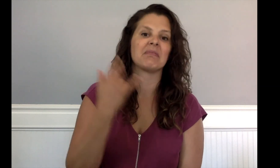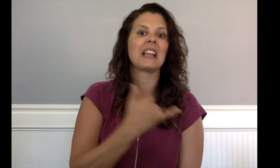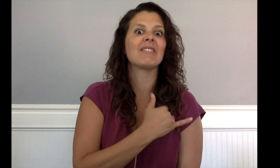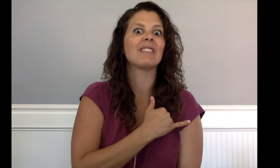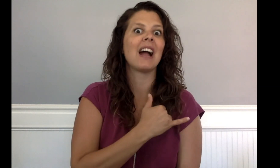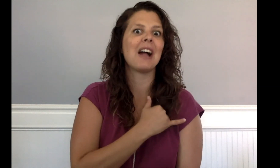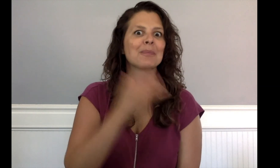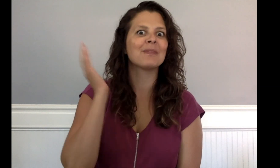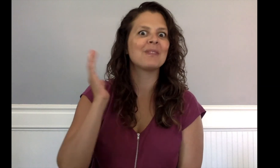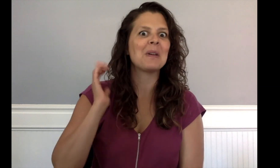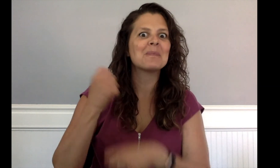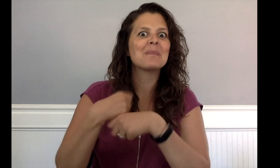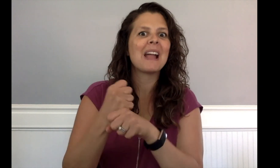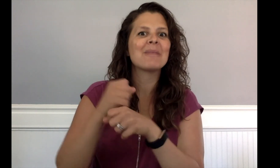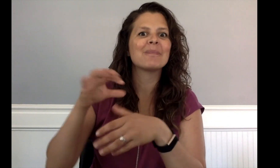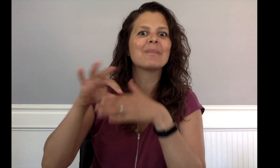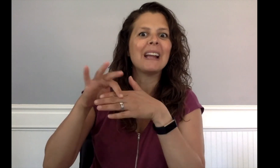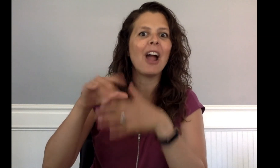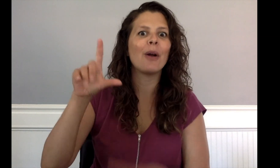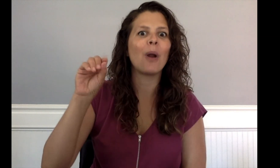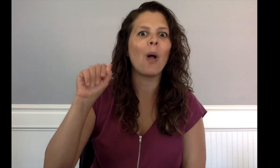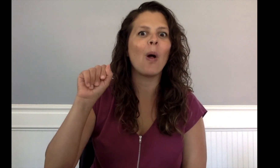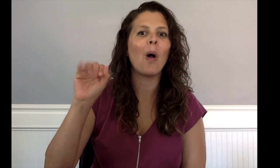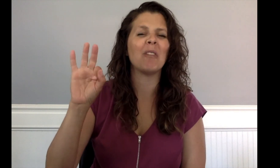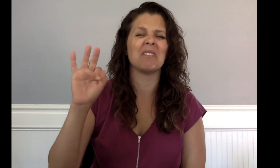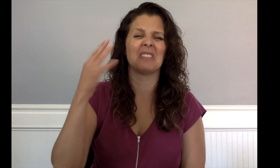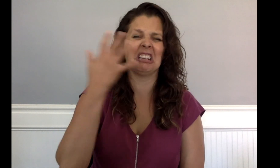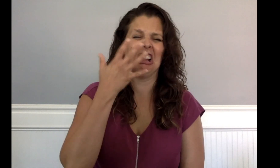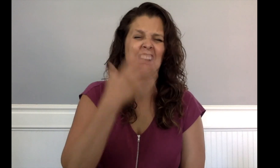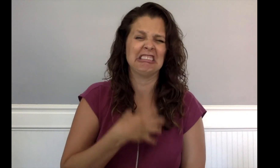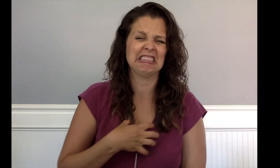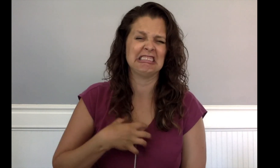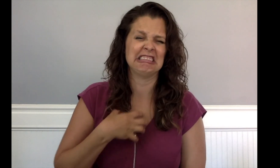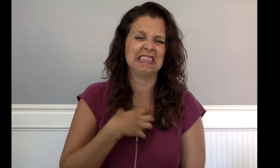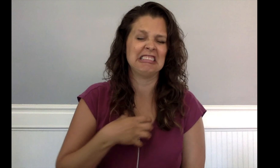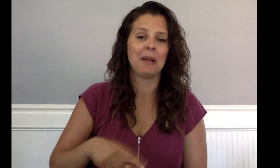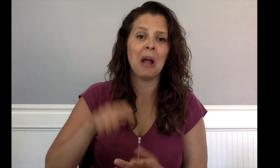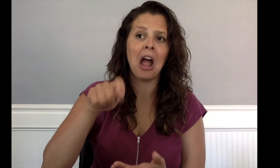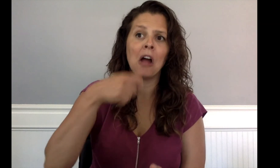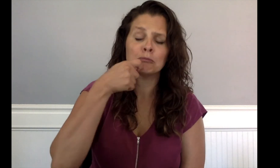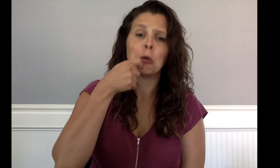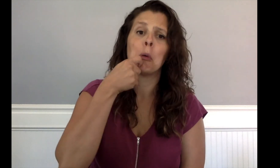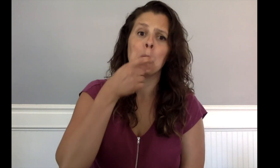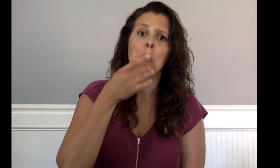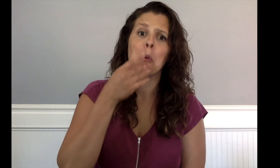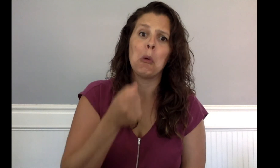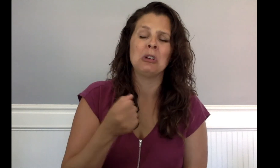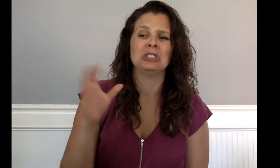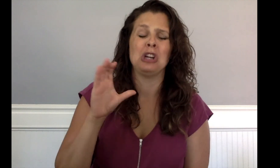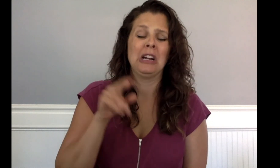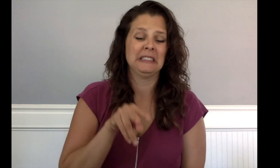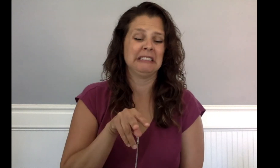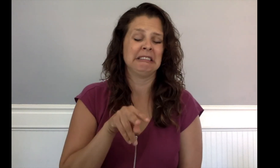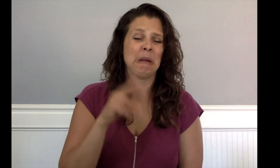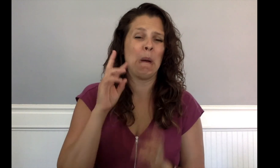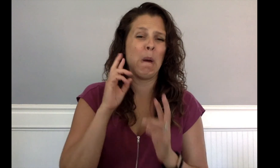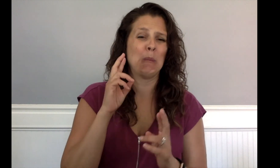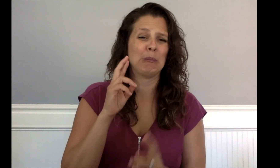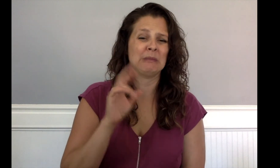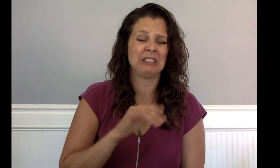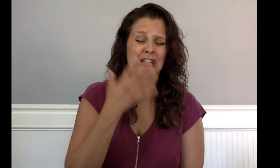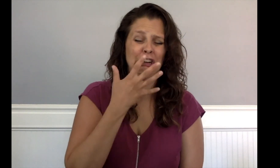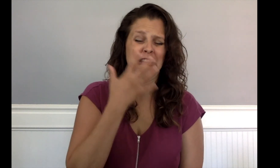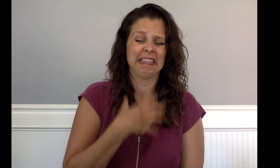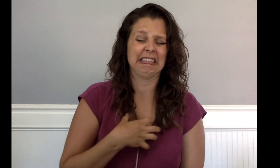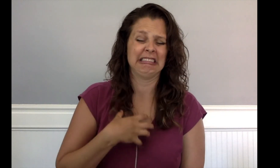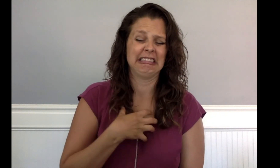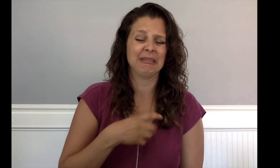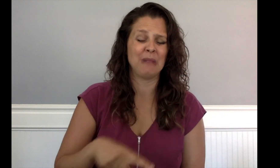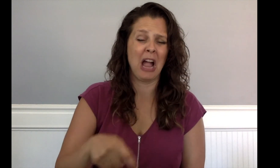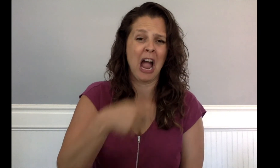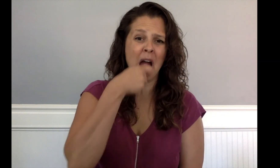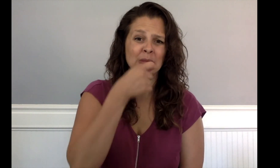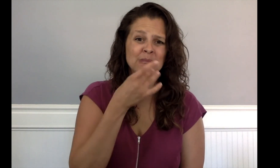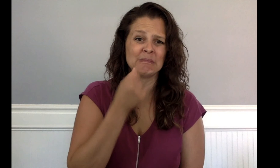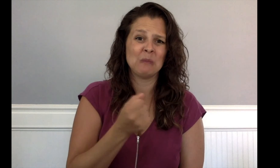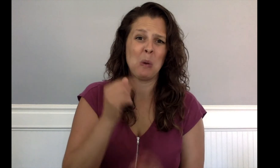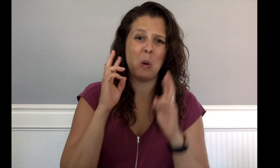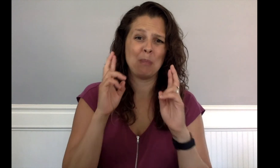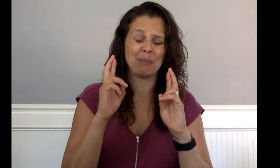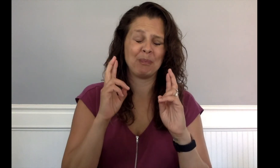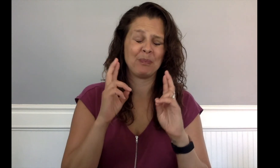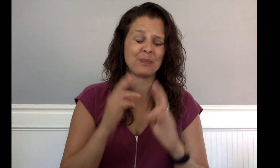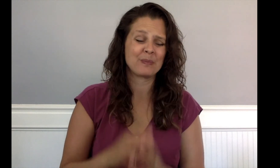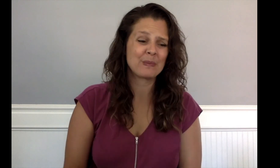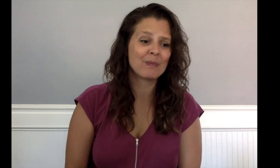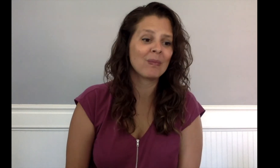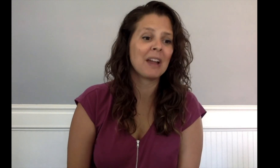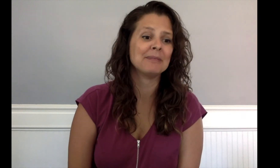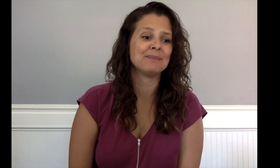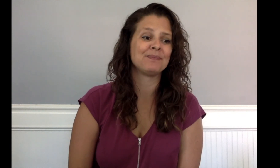Yvette’s meat loaf. He took a cautious bite, hoping for the best.